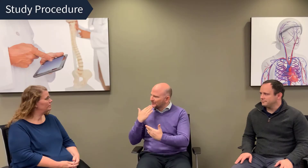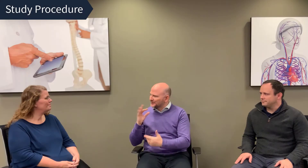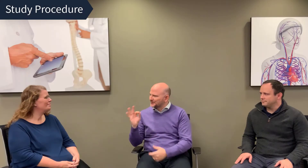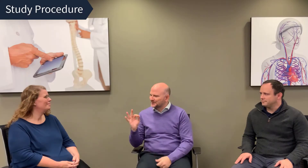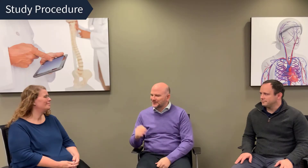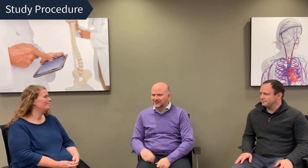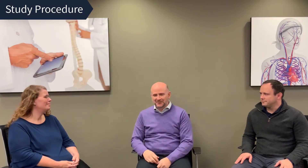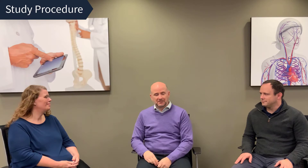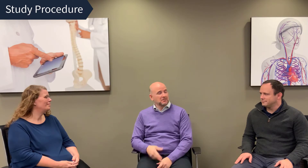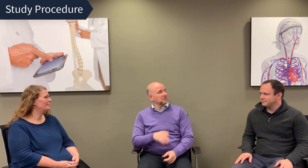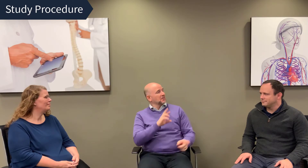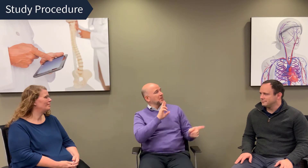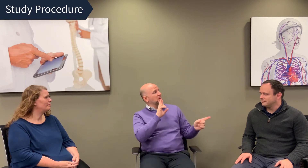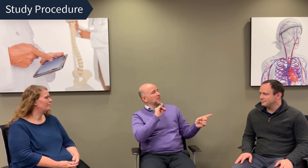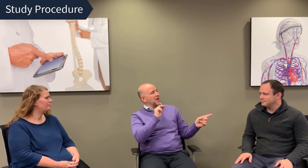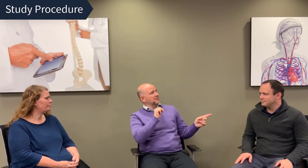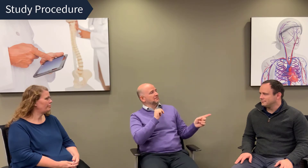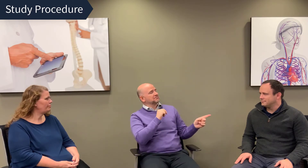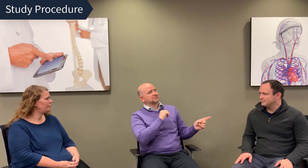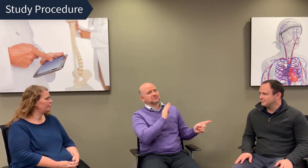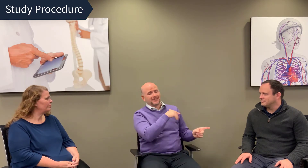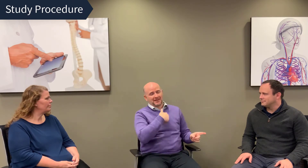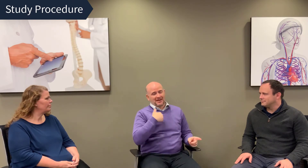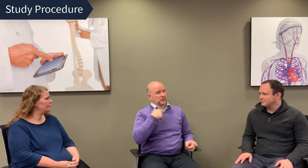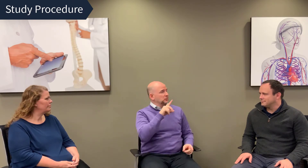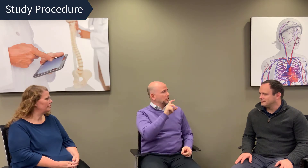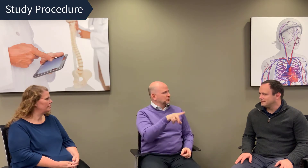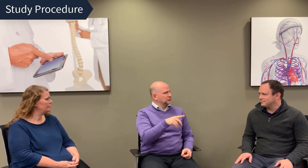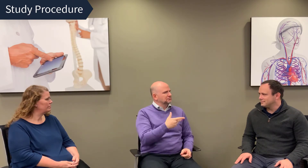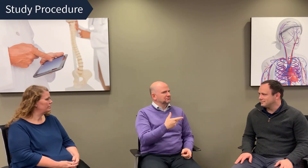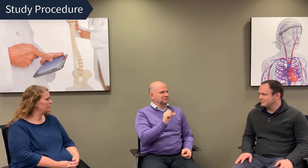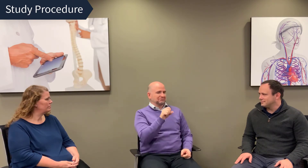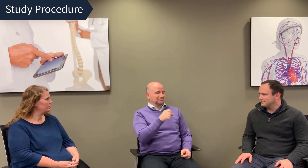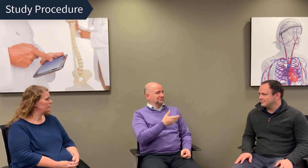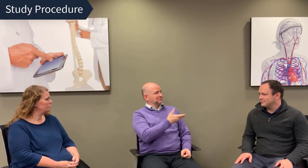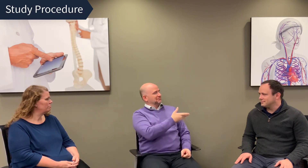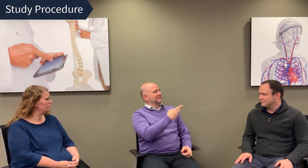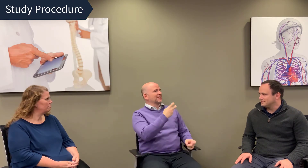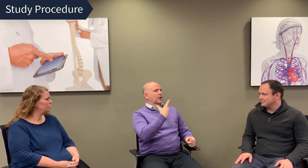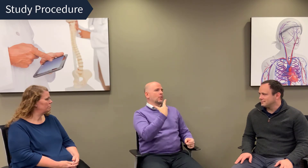Thank you very much. So Dr. Lindsay, I have a question for you. You're